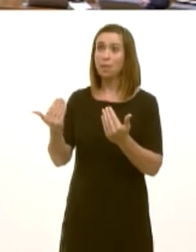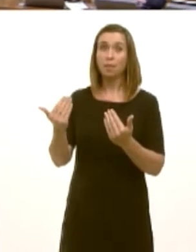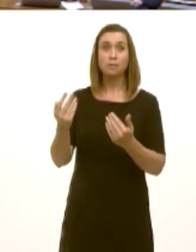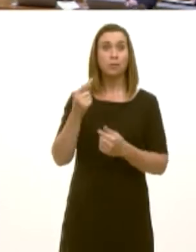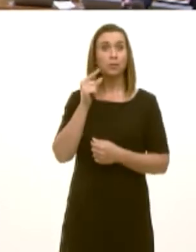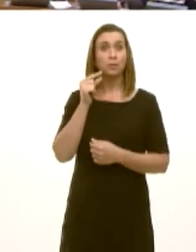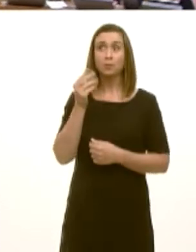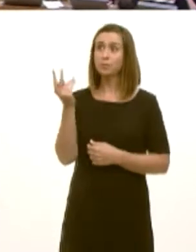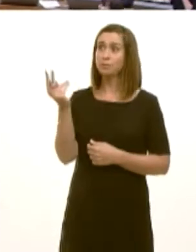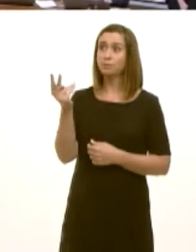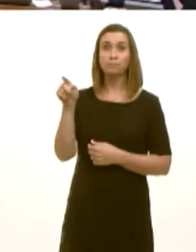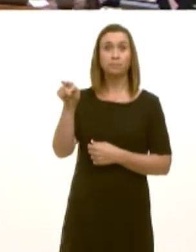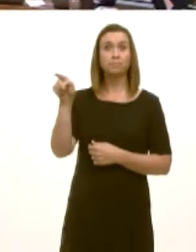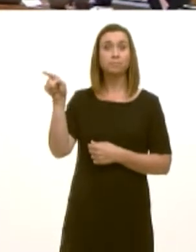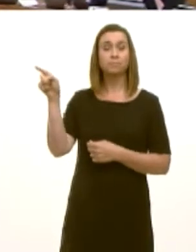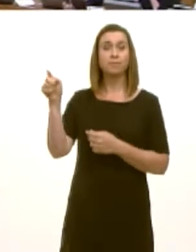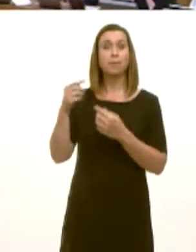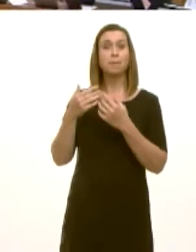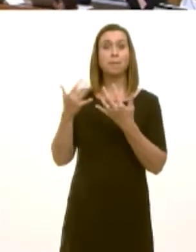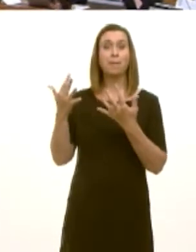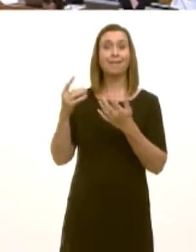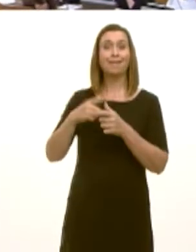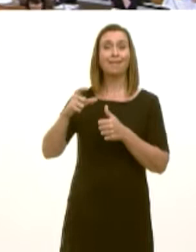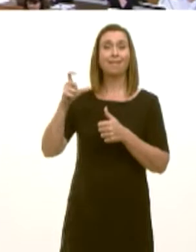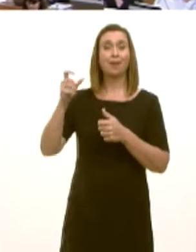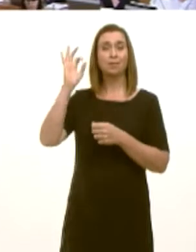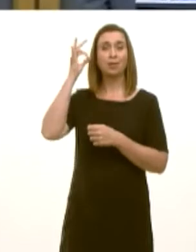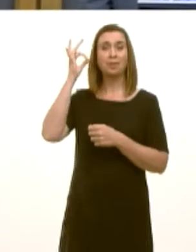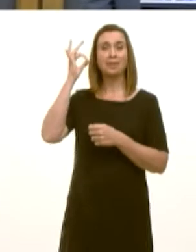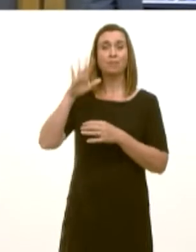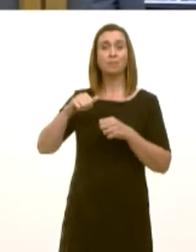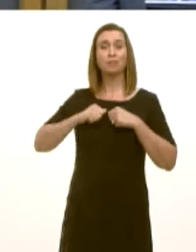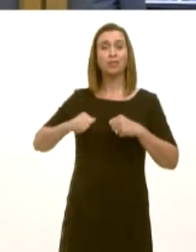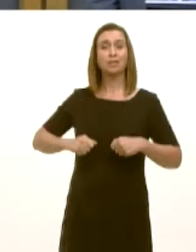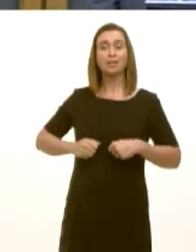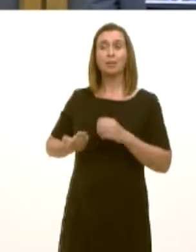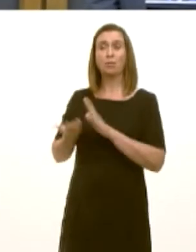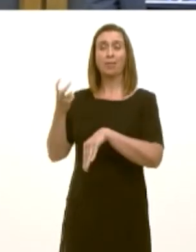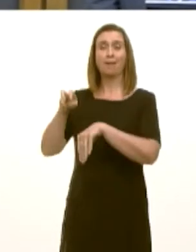of the public accounts committees from the States of Jersey and Northern Ireland who are here watching in the public gallery this afternoon.